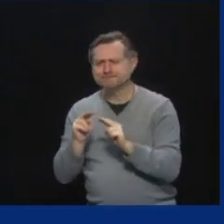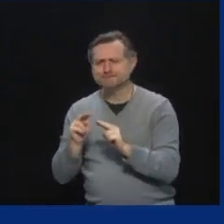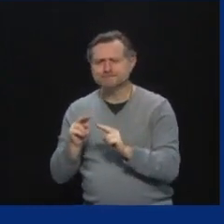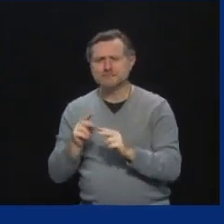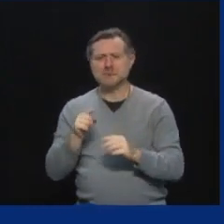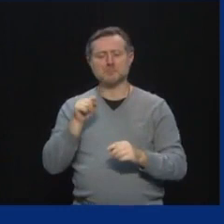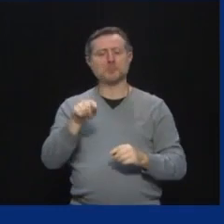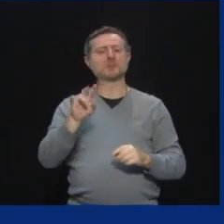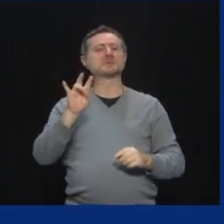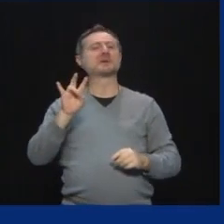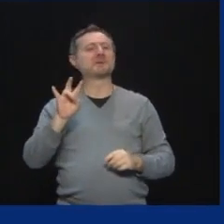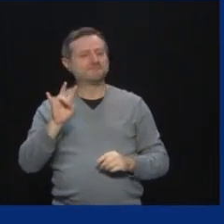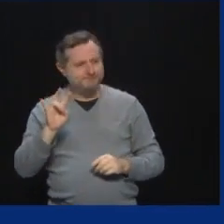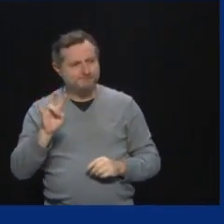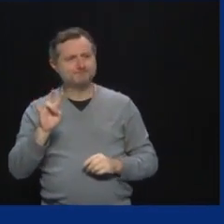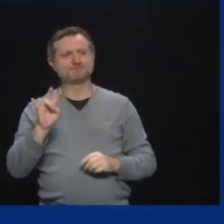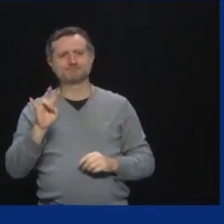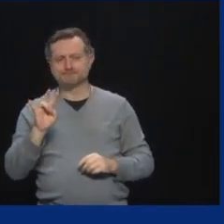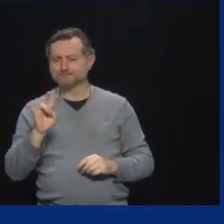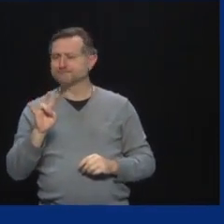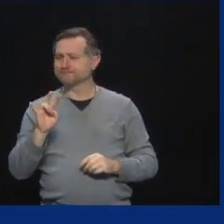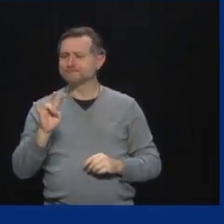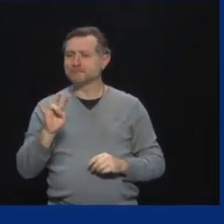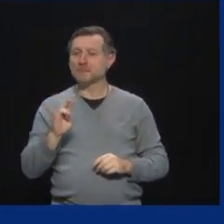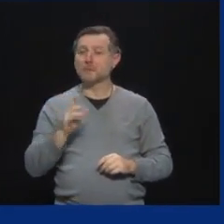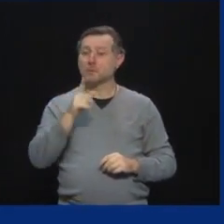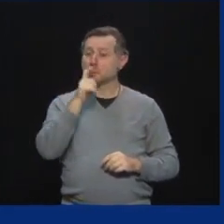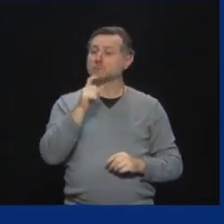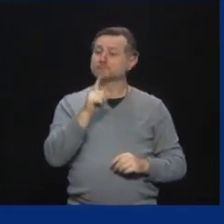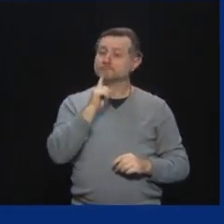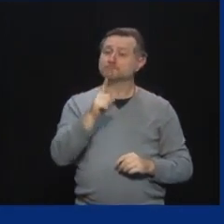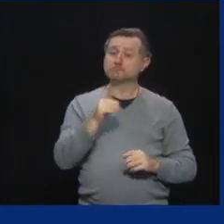that it's truly the unvaccinated people that are populating our hospitals. I